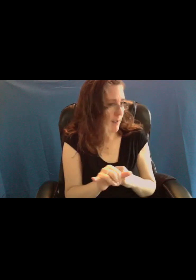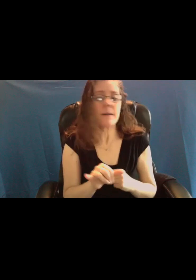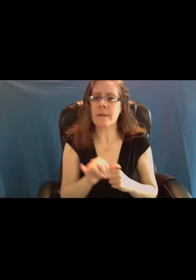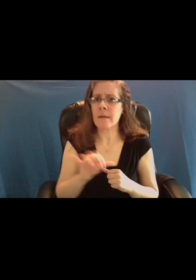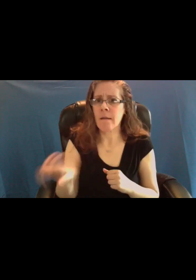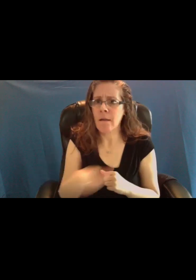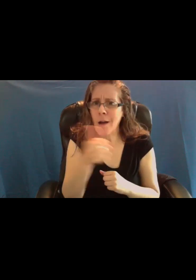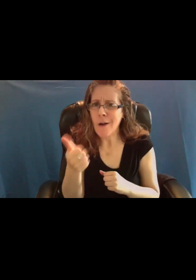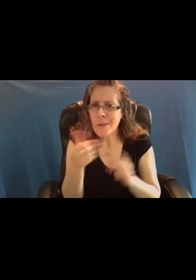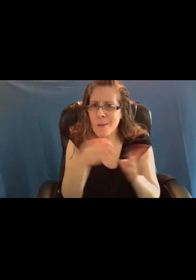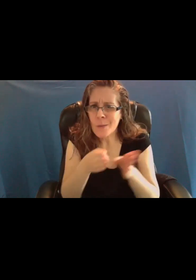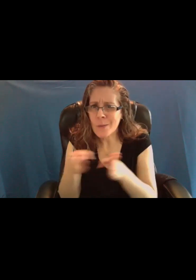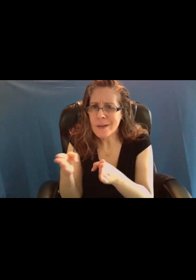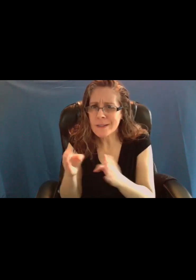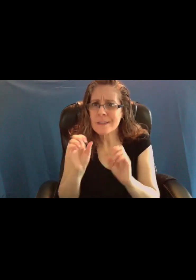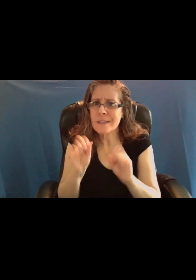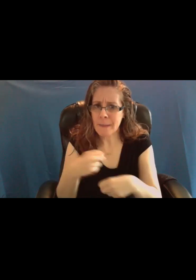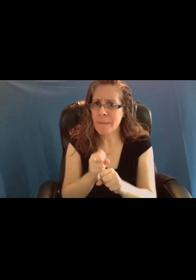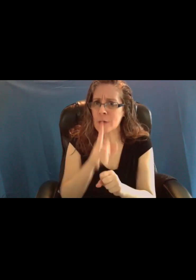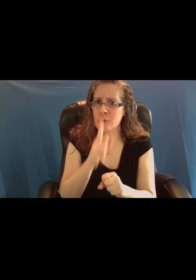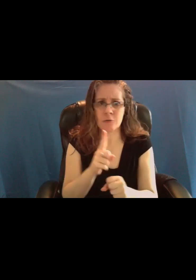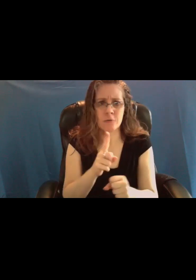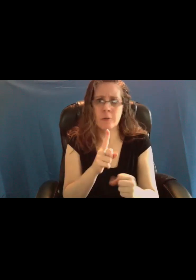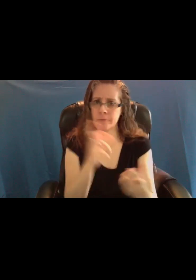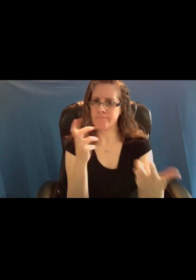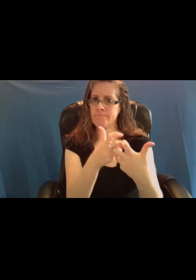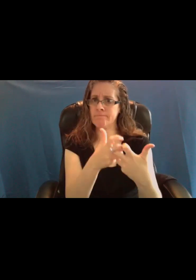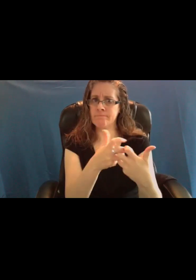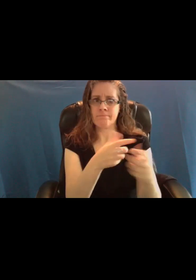where you can meet obligations. Just to give an example, if you